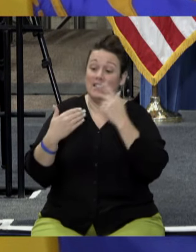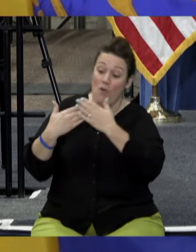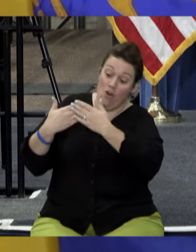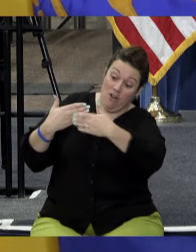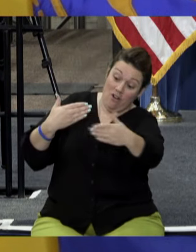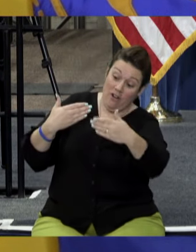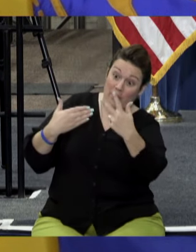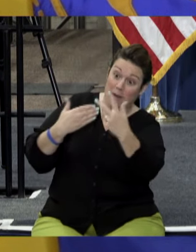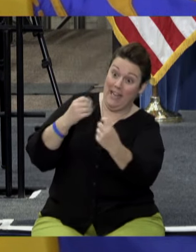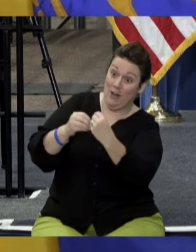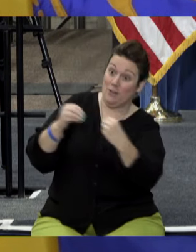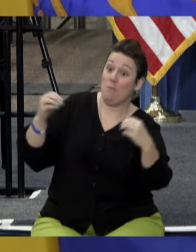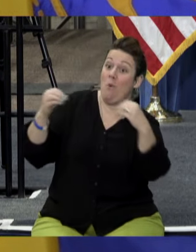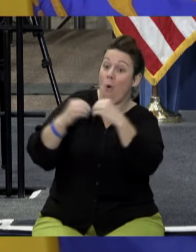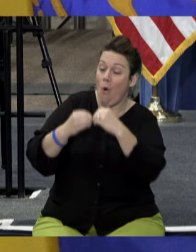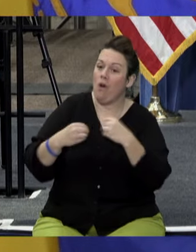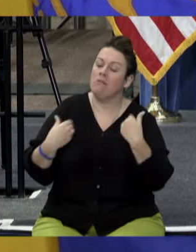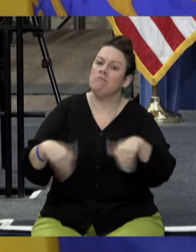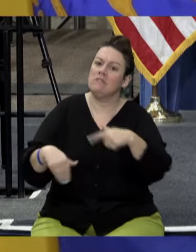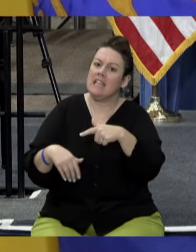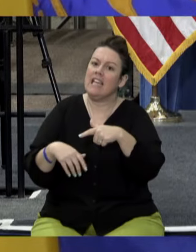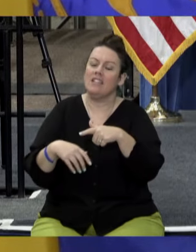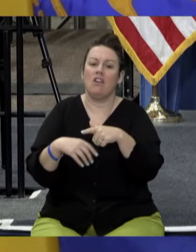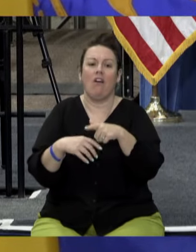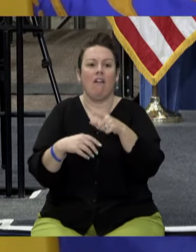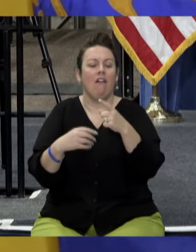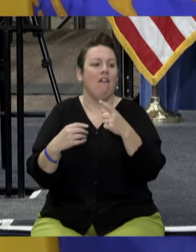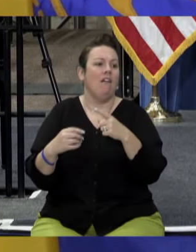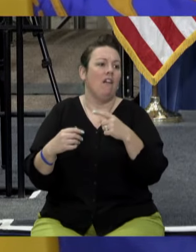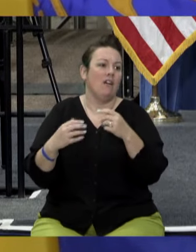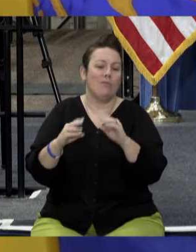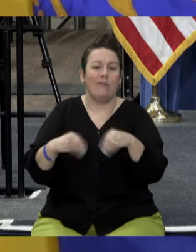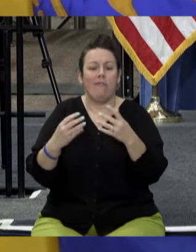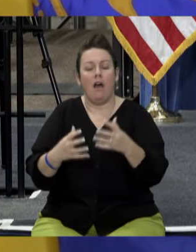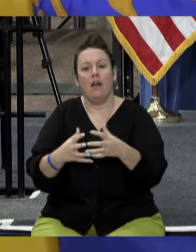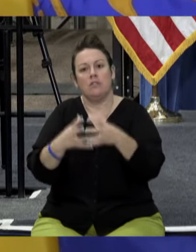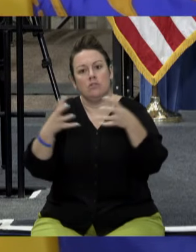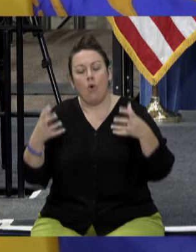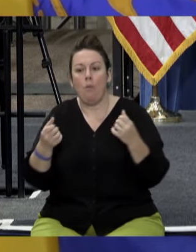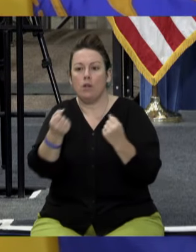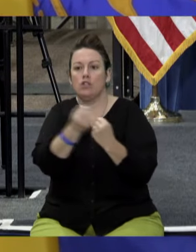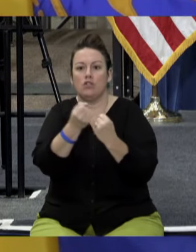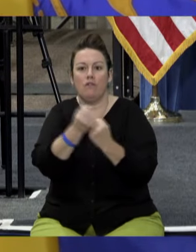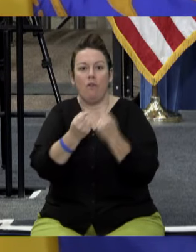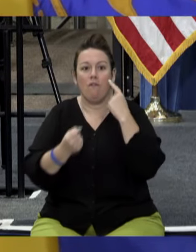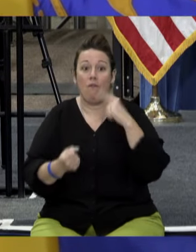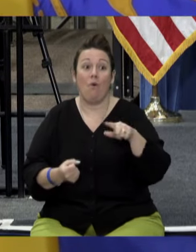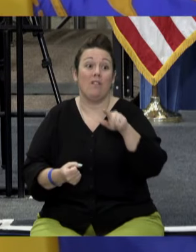of acts are tremendous supports to the $63 million that the Senator just addressed. And so I won't